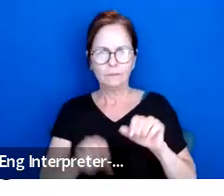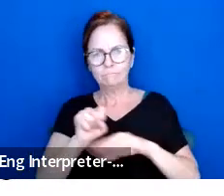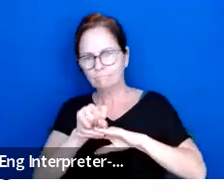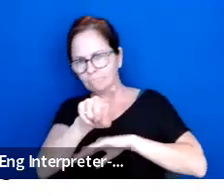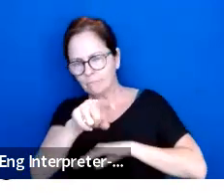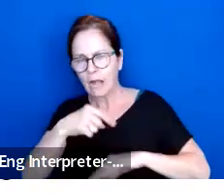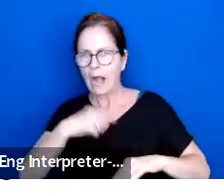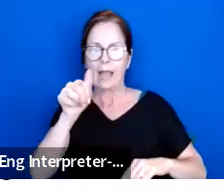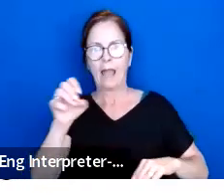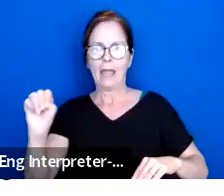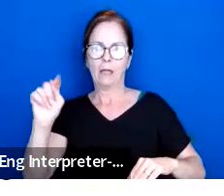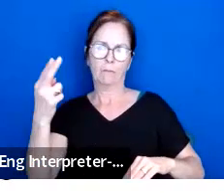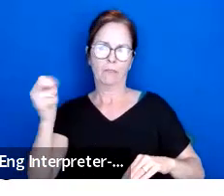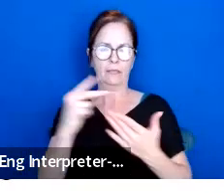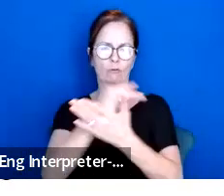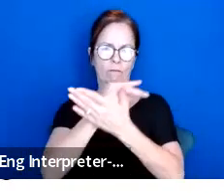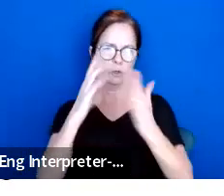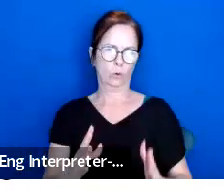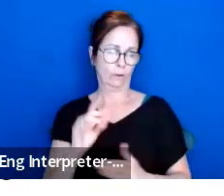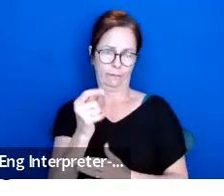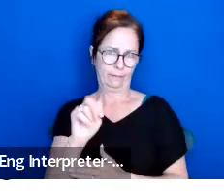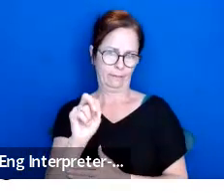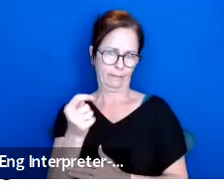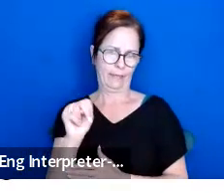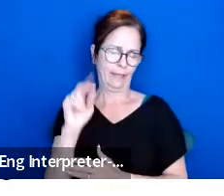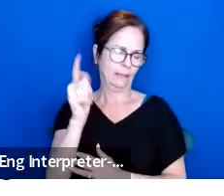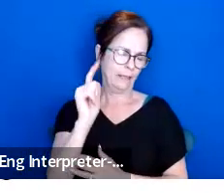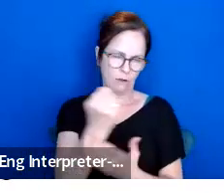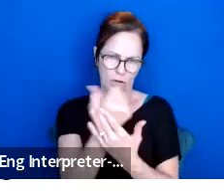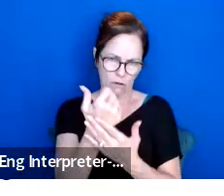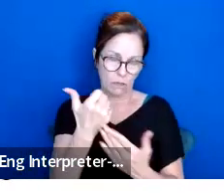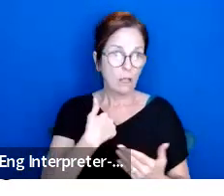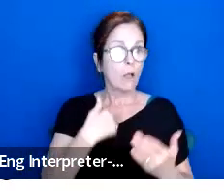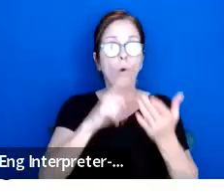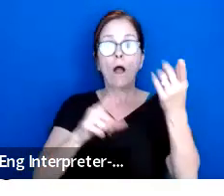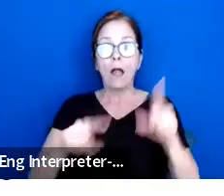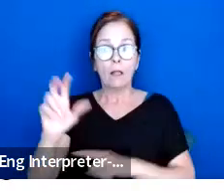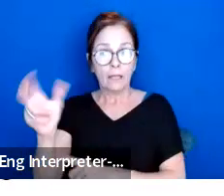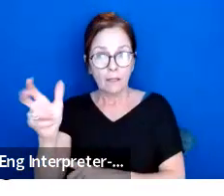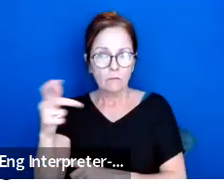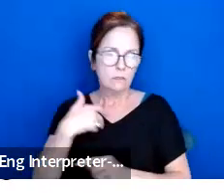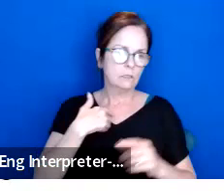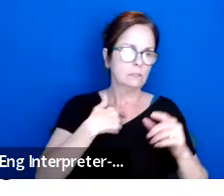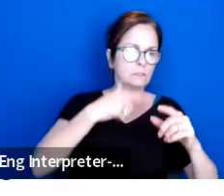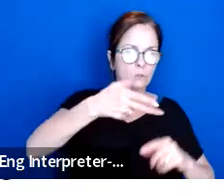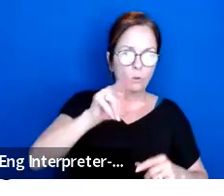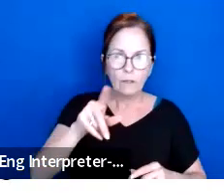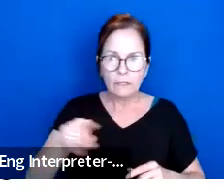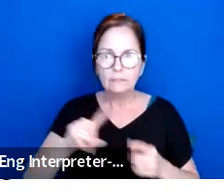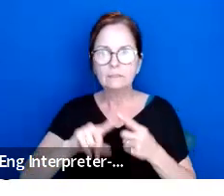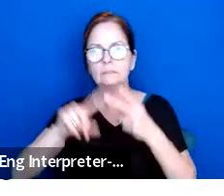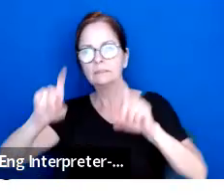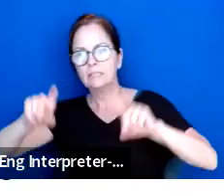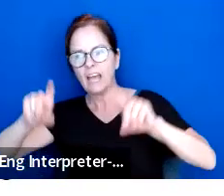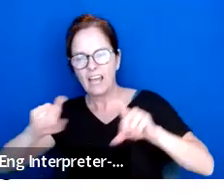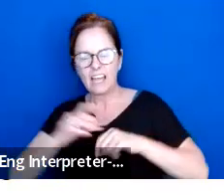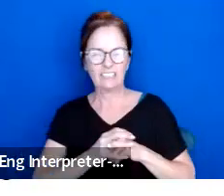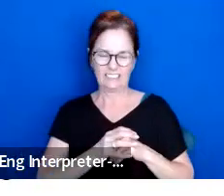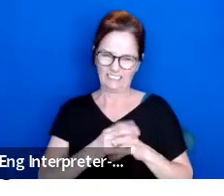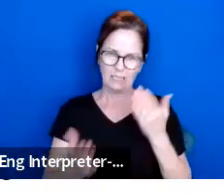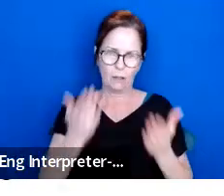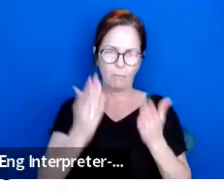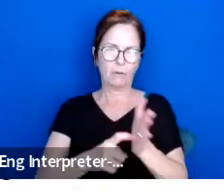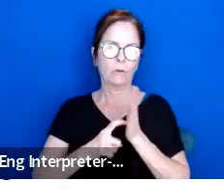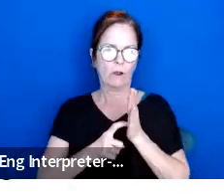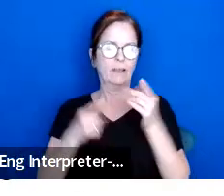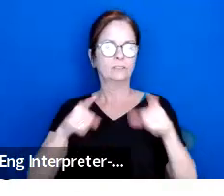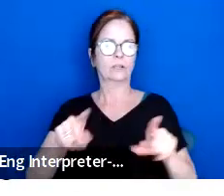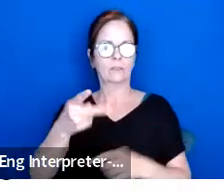It is also possible that with quizzes or tests that happen in Canvas. That you may need to go through this.